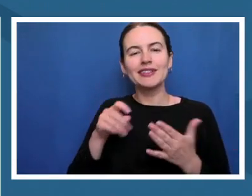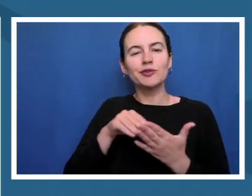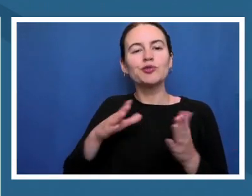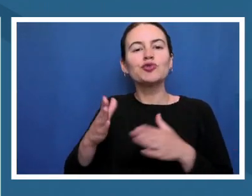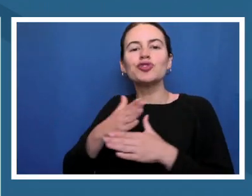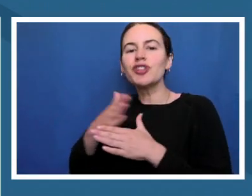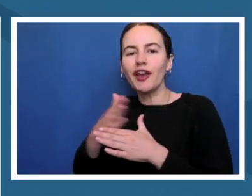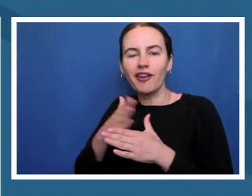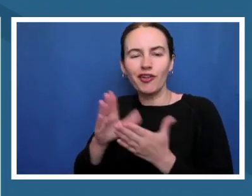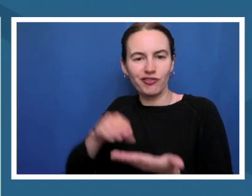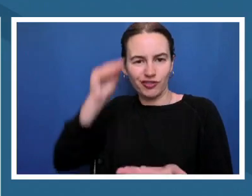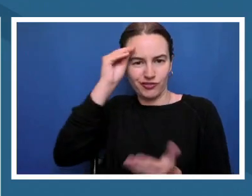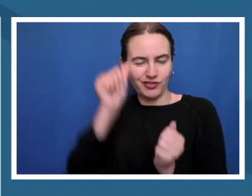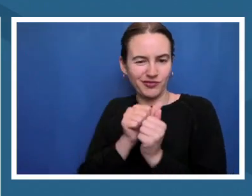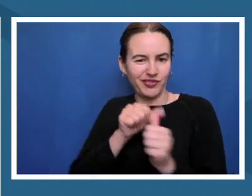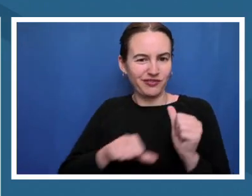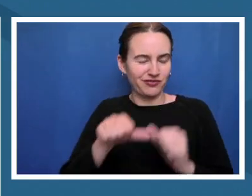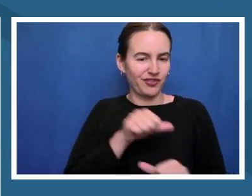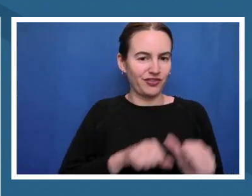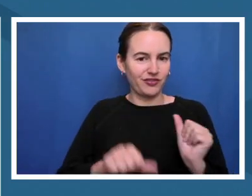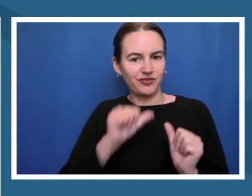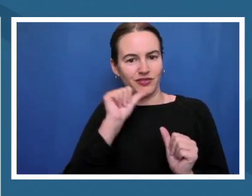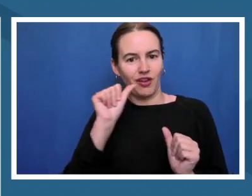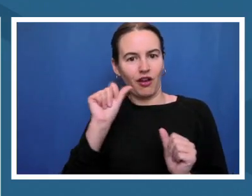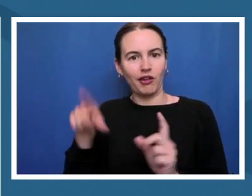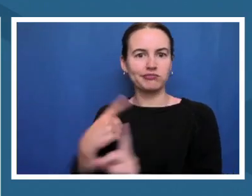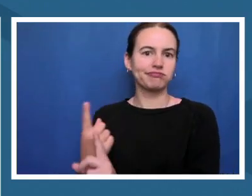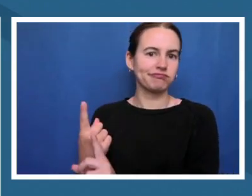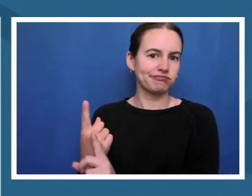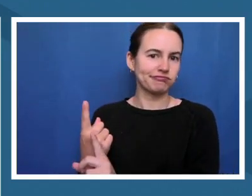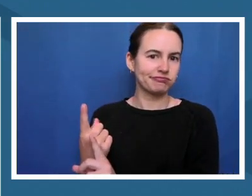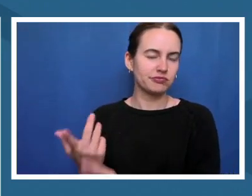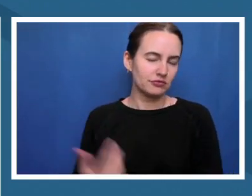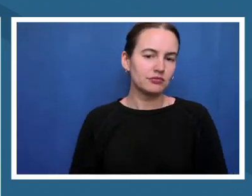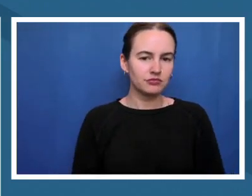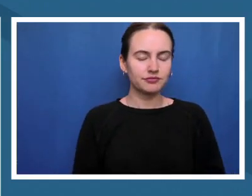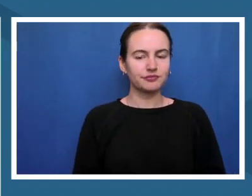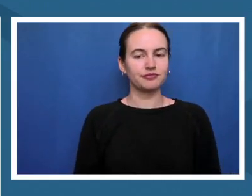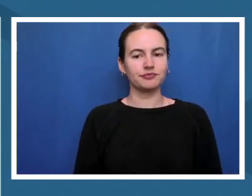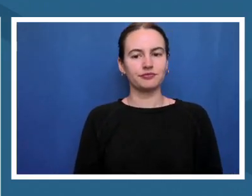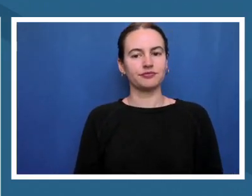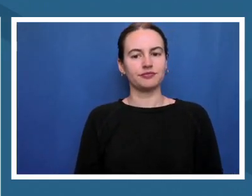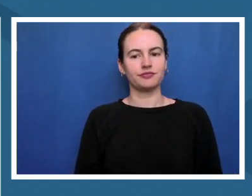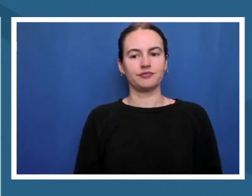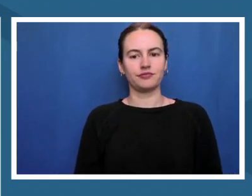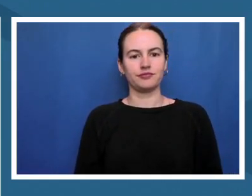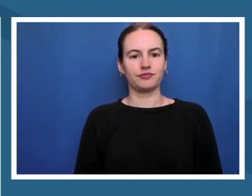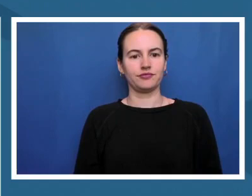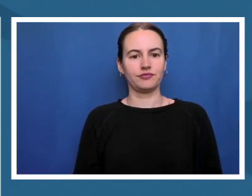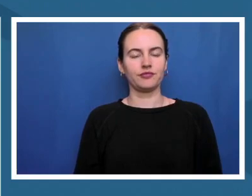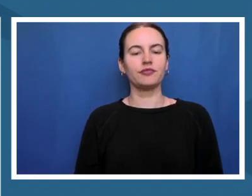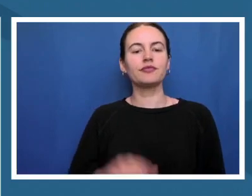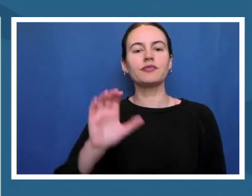not just them alone josh there's a question here i think you